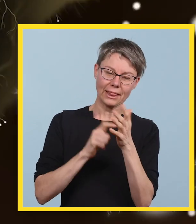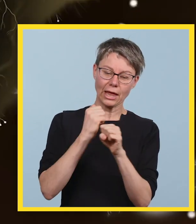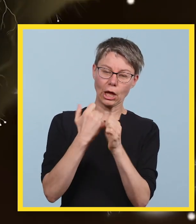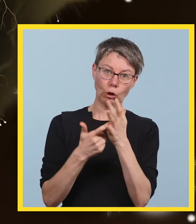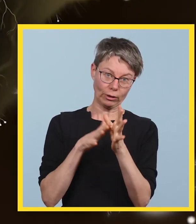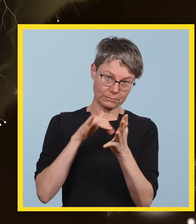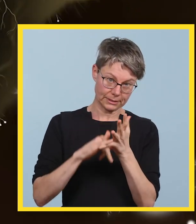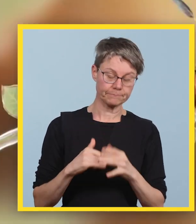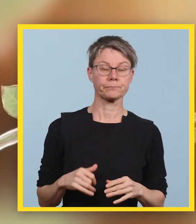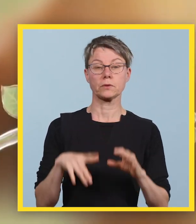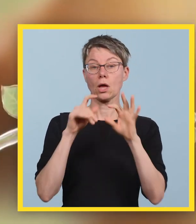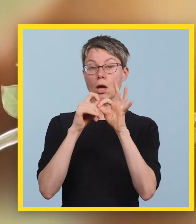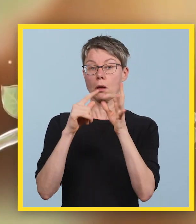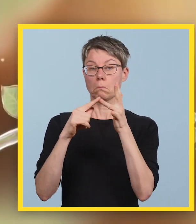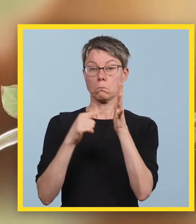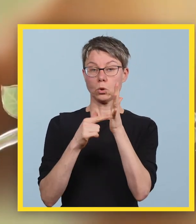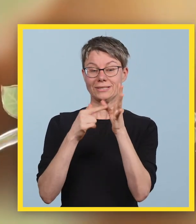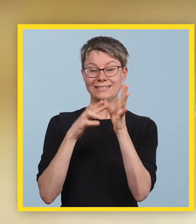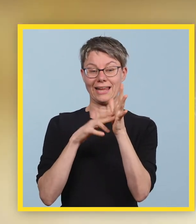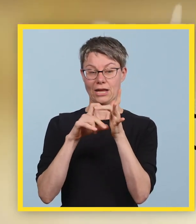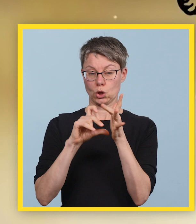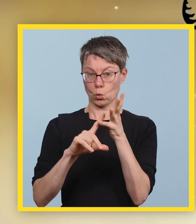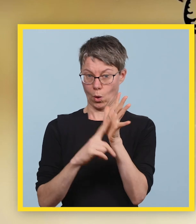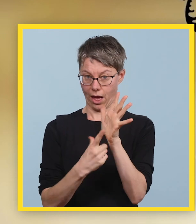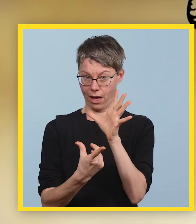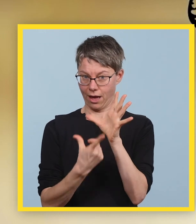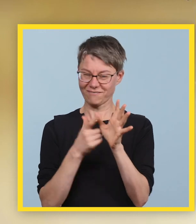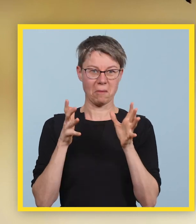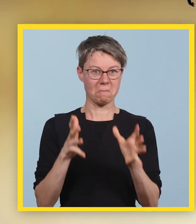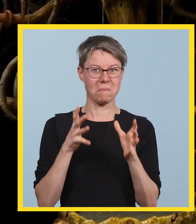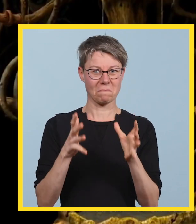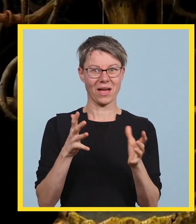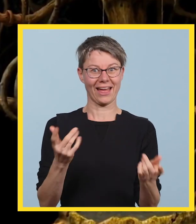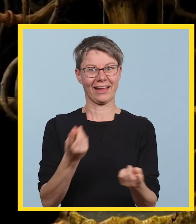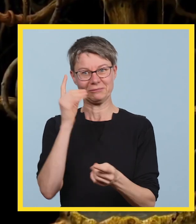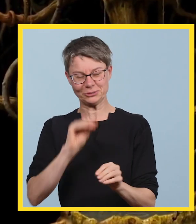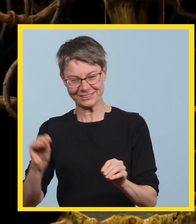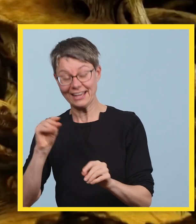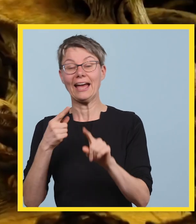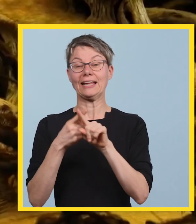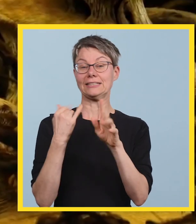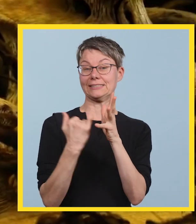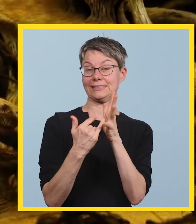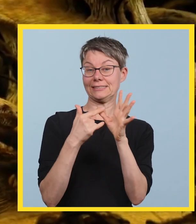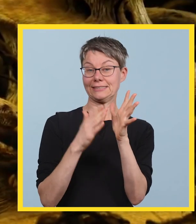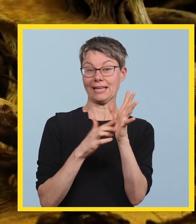Botanicula - an imaginative adventure game full of zany creatures - and Samarost - another point and click adventure,